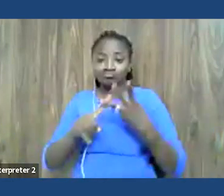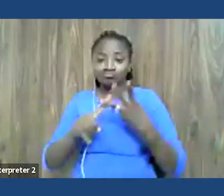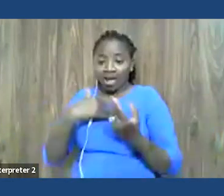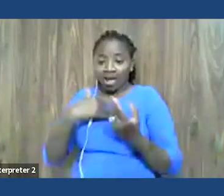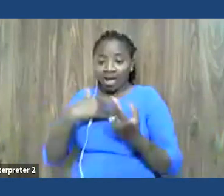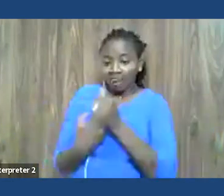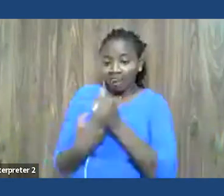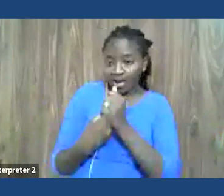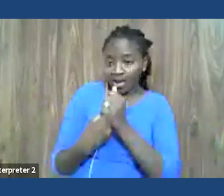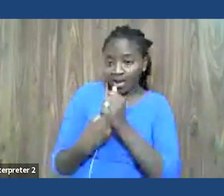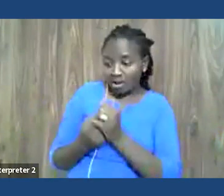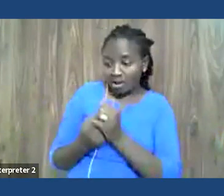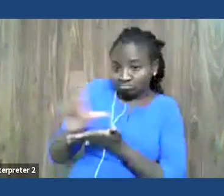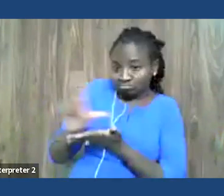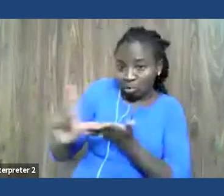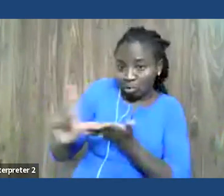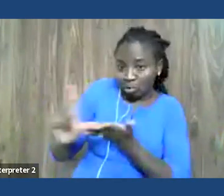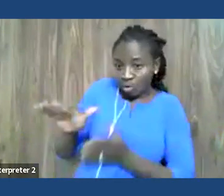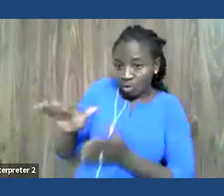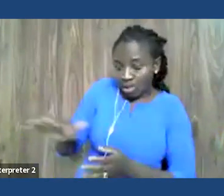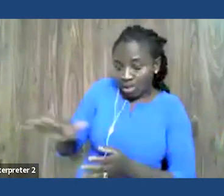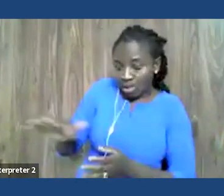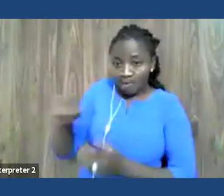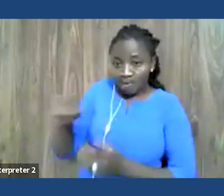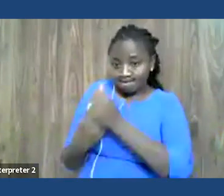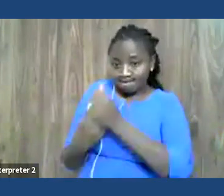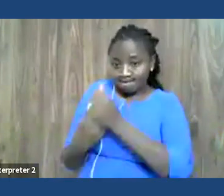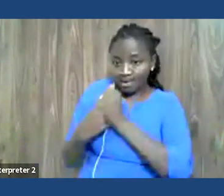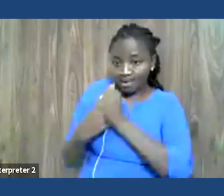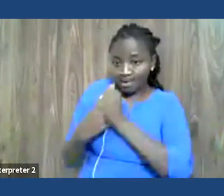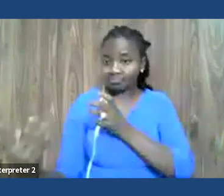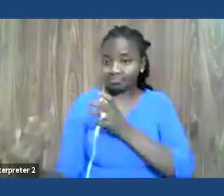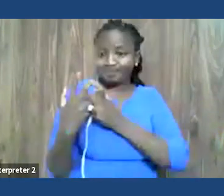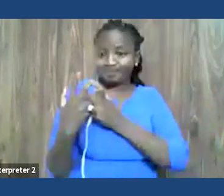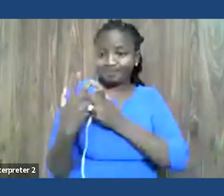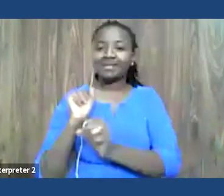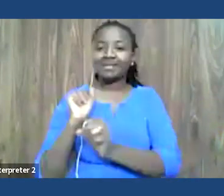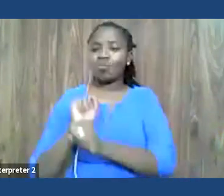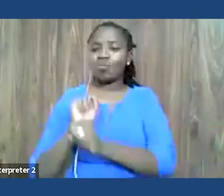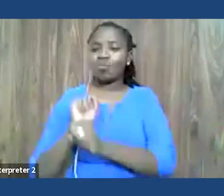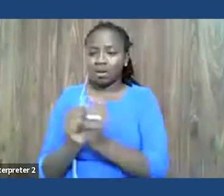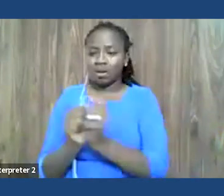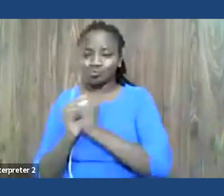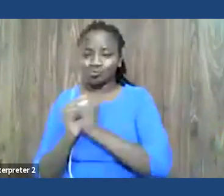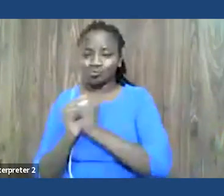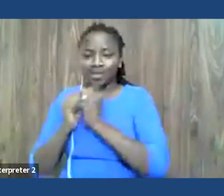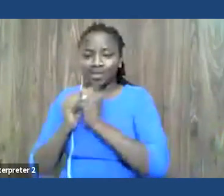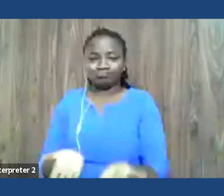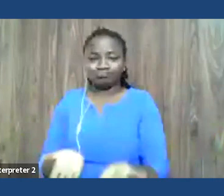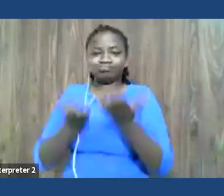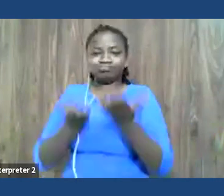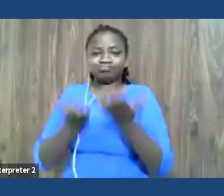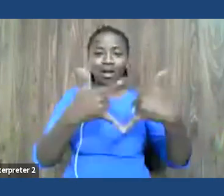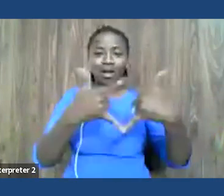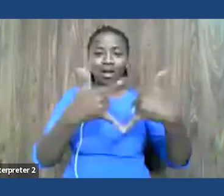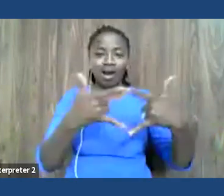So that convening -- a convening across the digital skills gap has been an important model